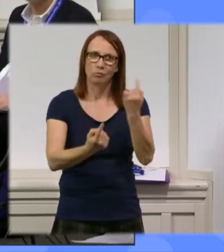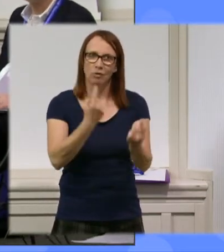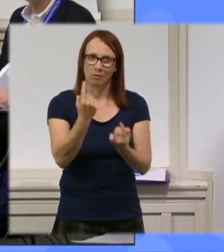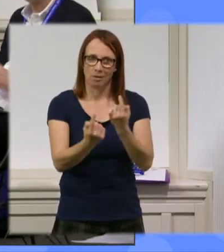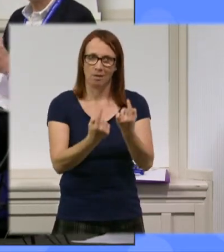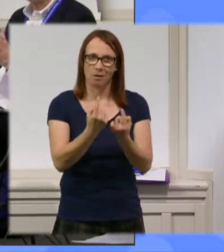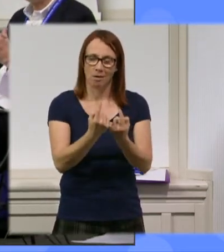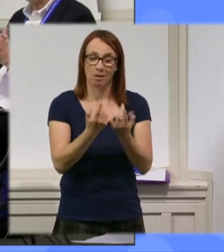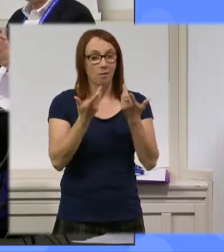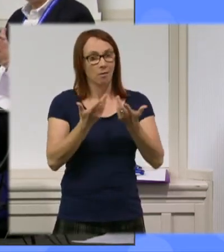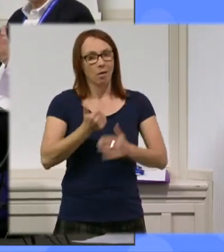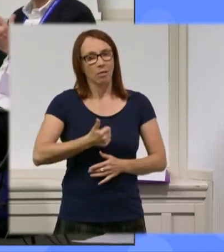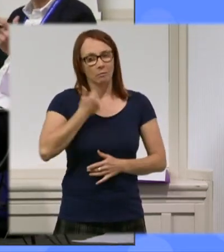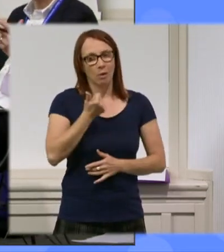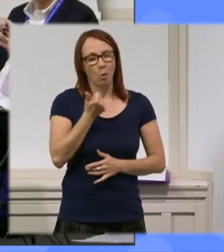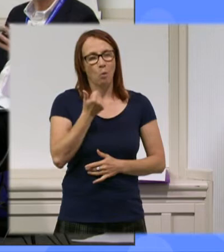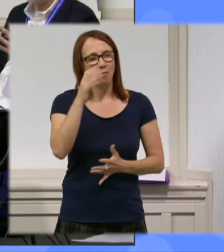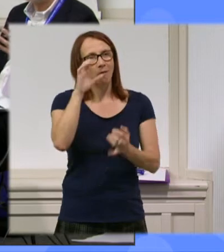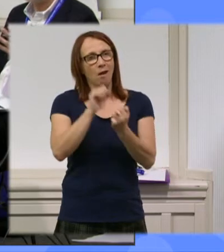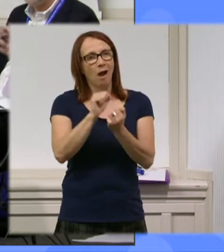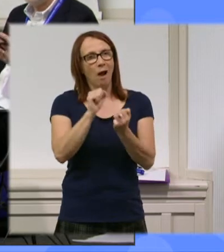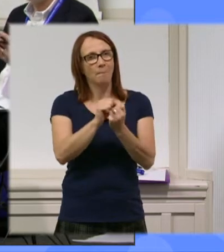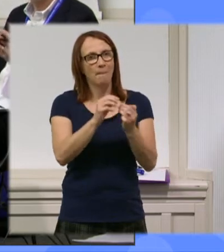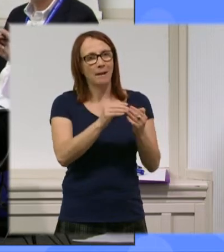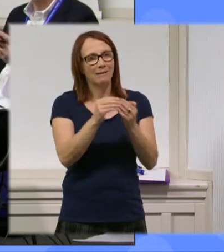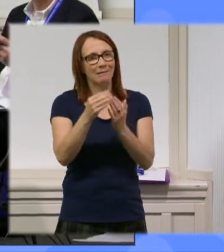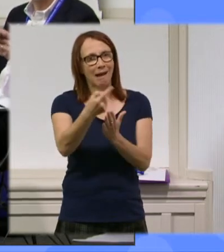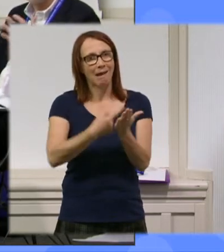morning of the conversation and guidelines that you have for for your